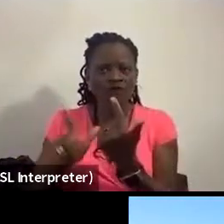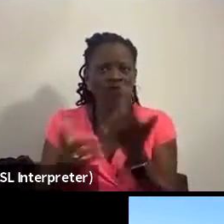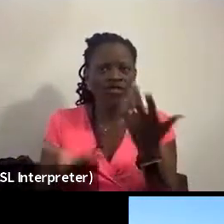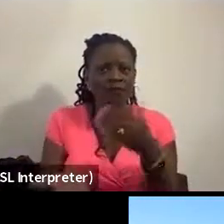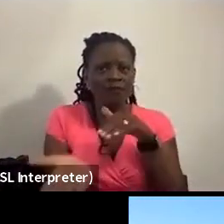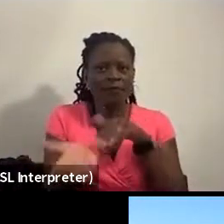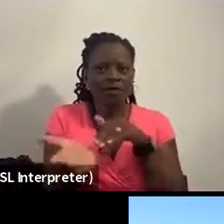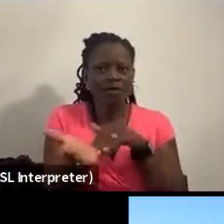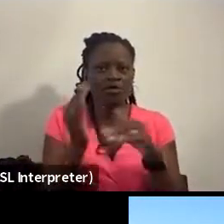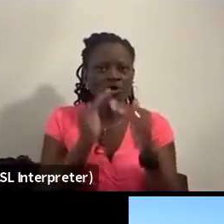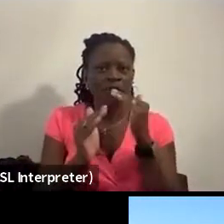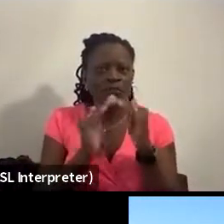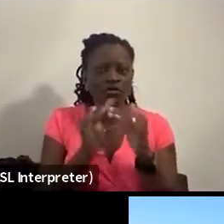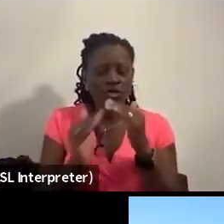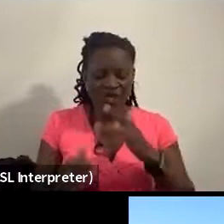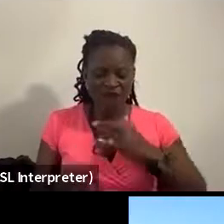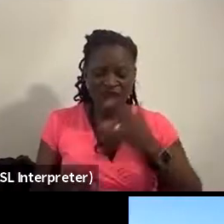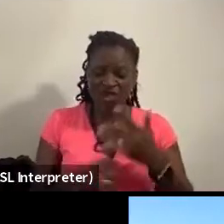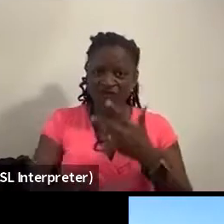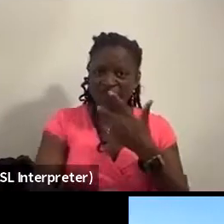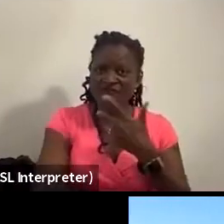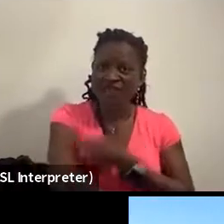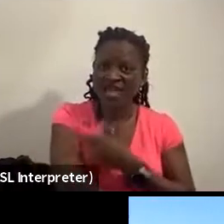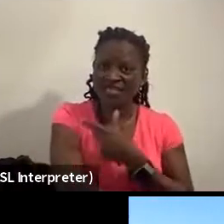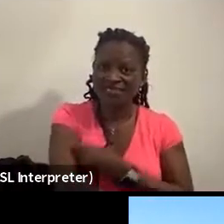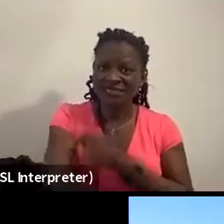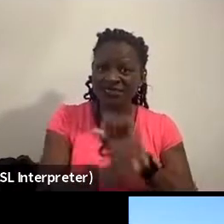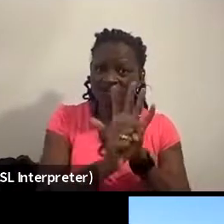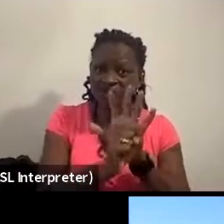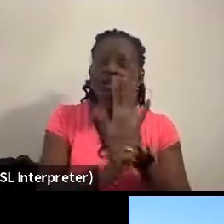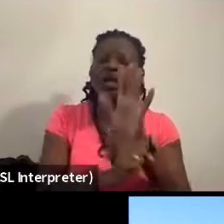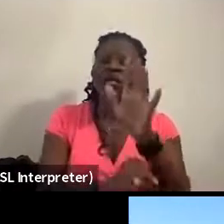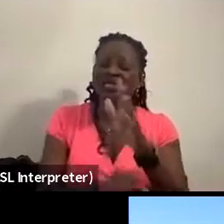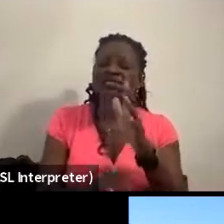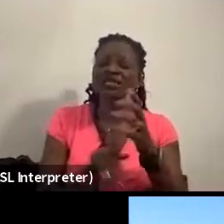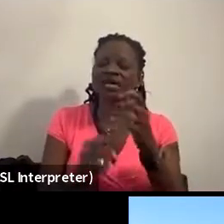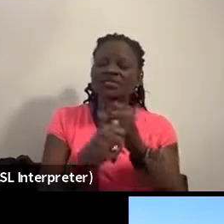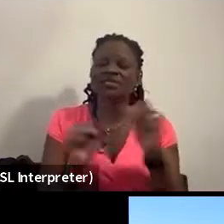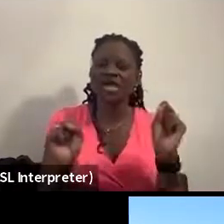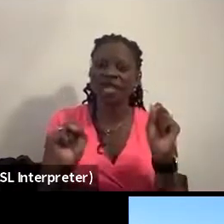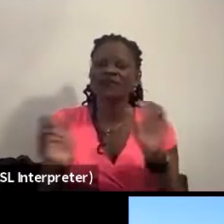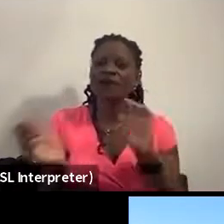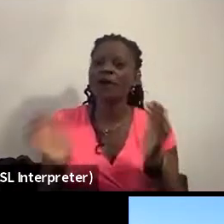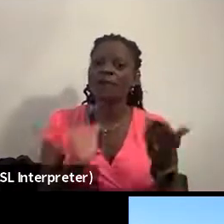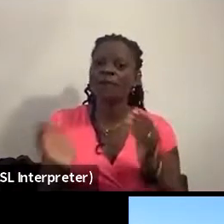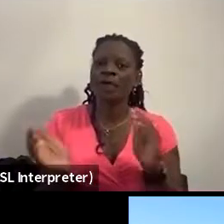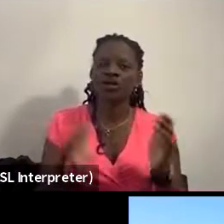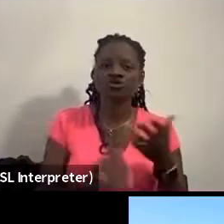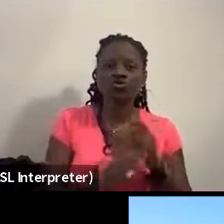believe these vaccines are the safer option. When you're thinking about comparing it to coronavirus disease.